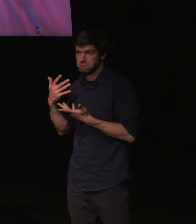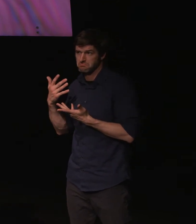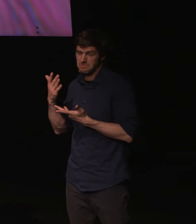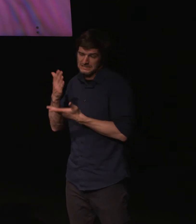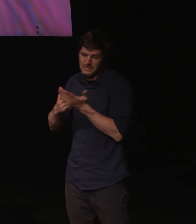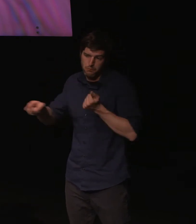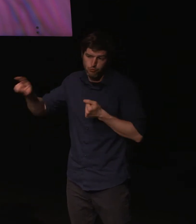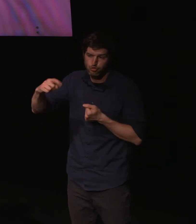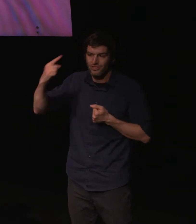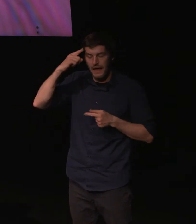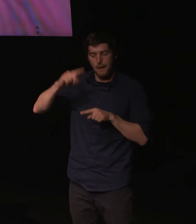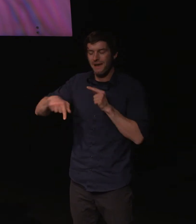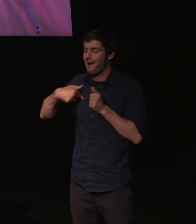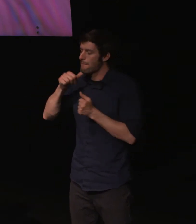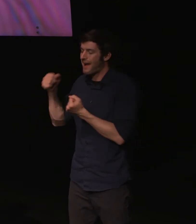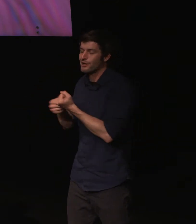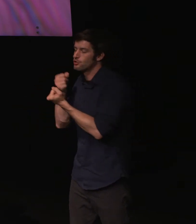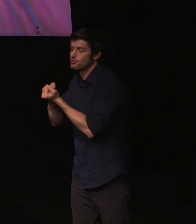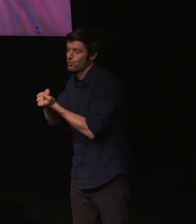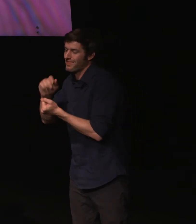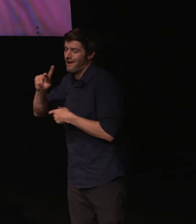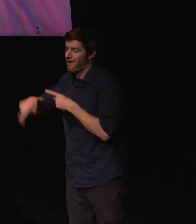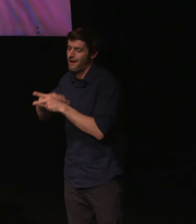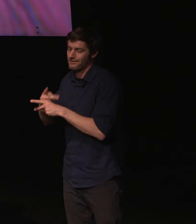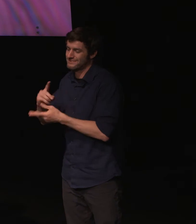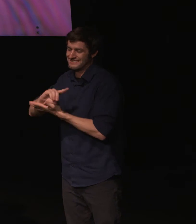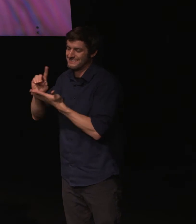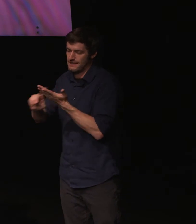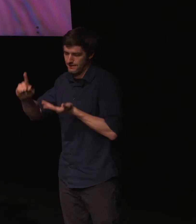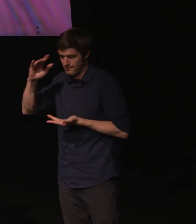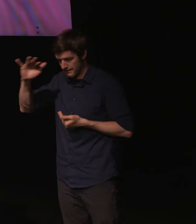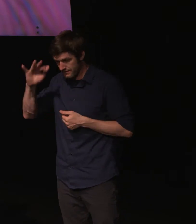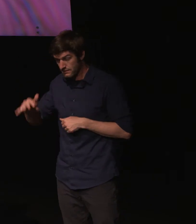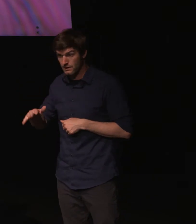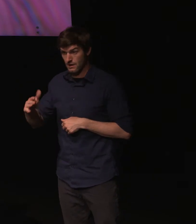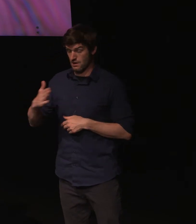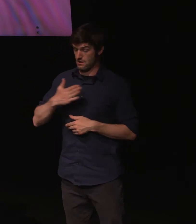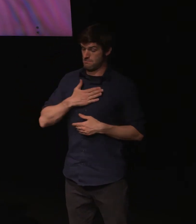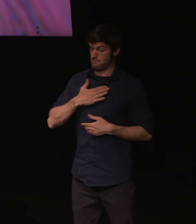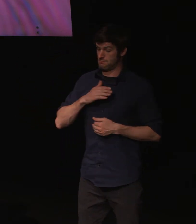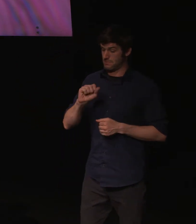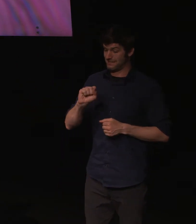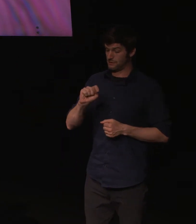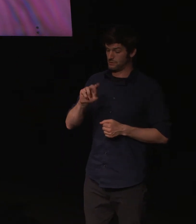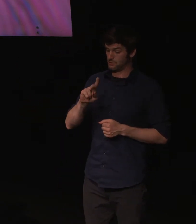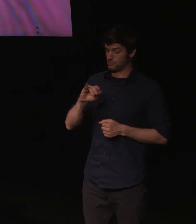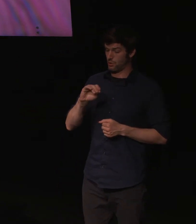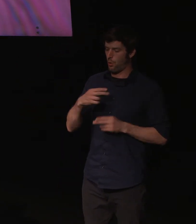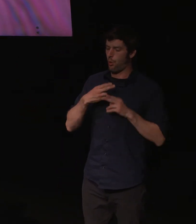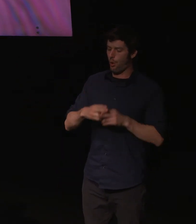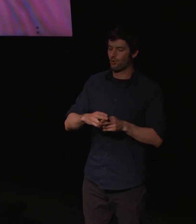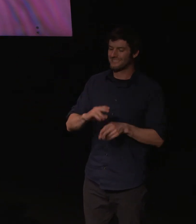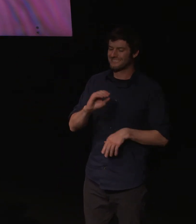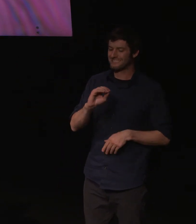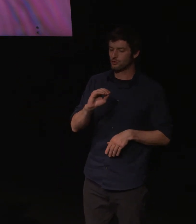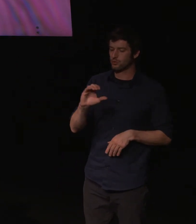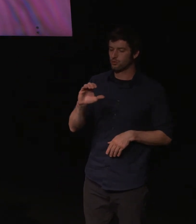My studio is a Zero Crunch studio. So we specifically make sure that everything is planned out and scheduled to the T,